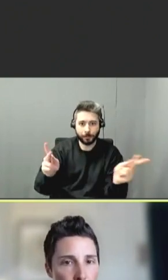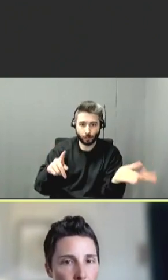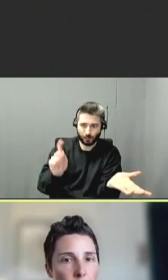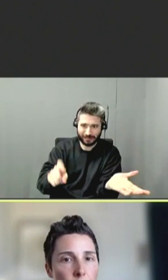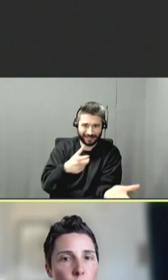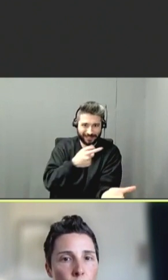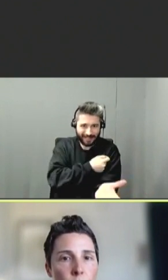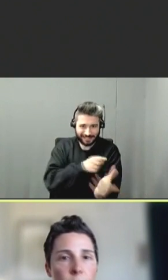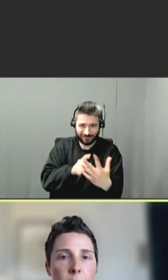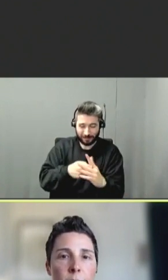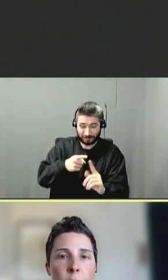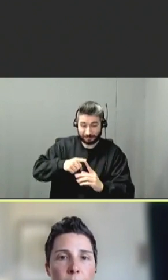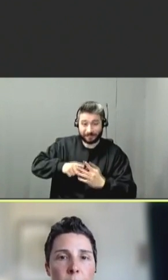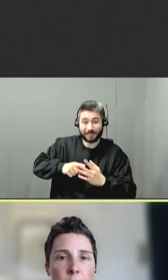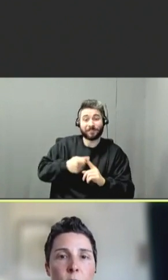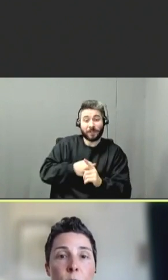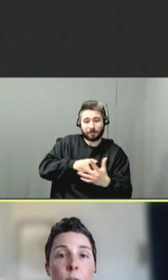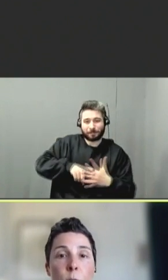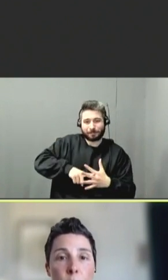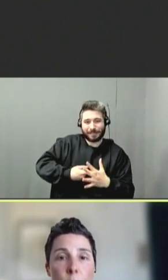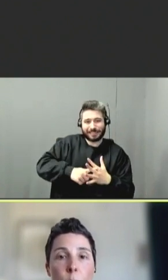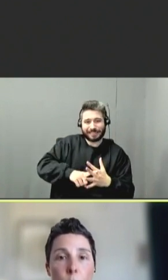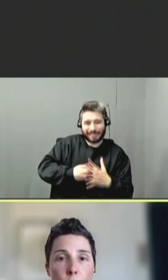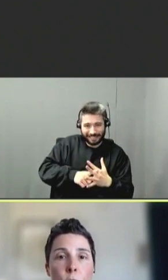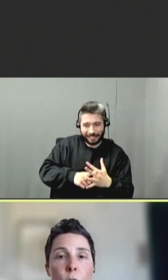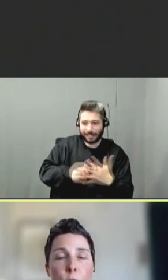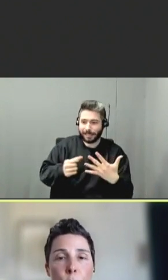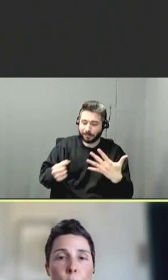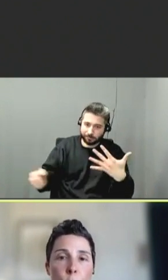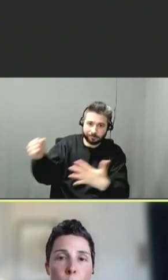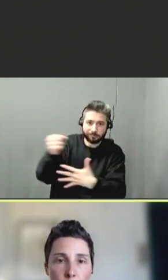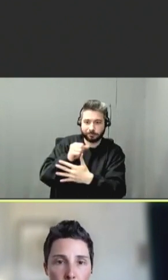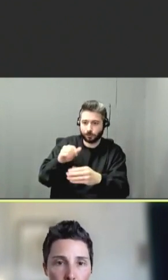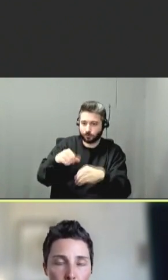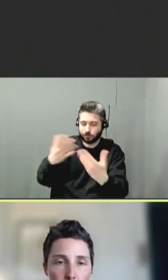beginning and prioritize getting vaccine to the specific partners who serve those populations.